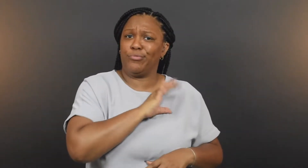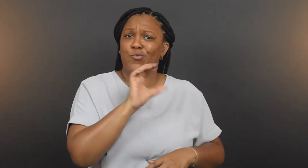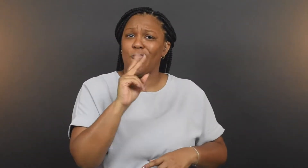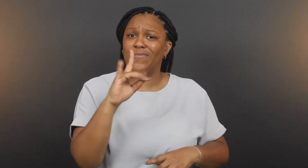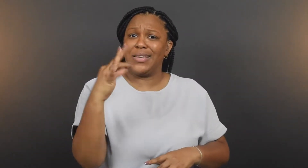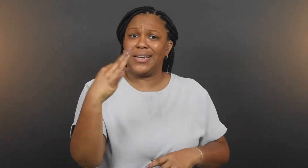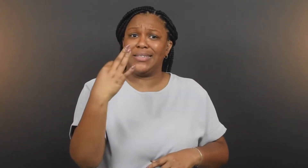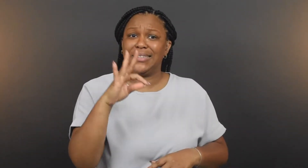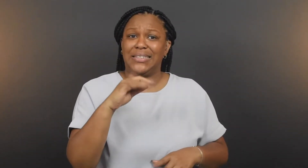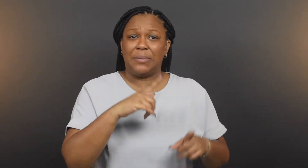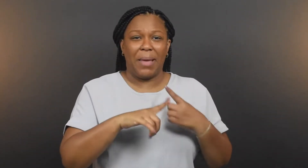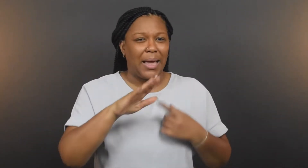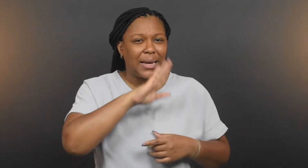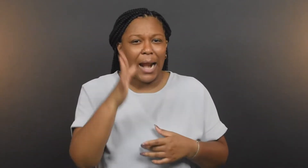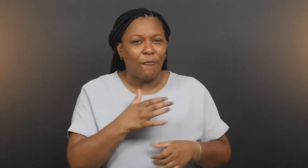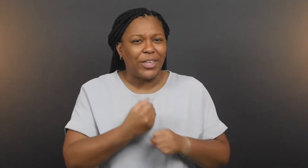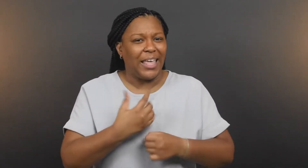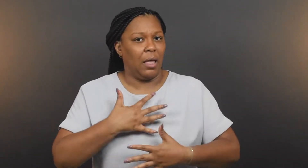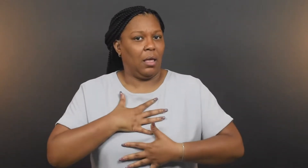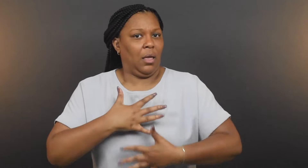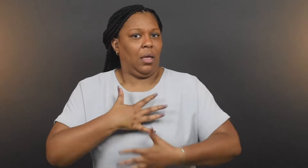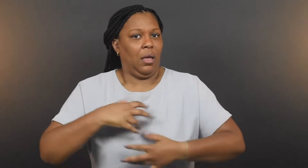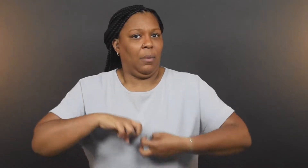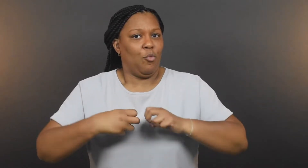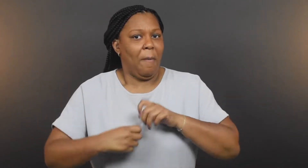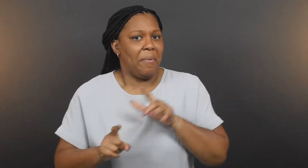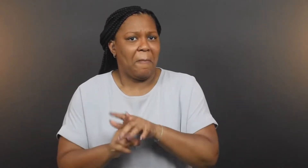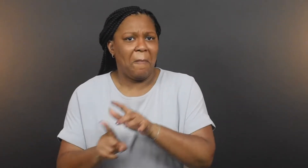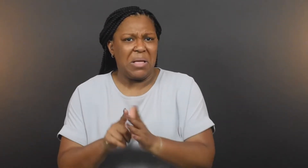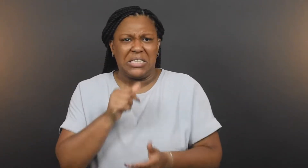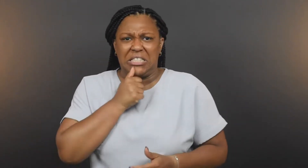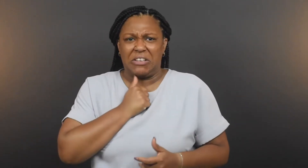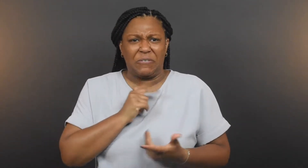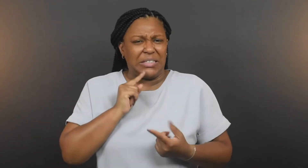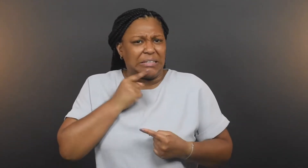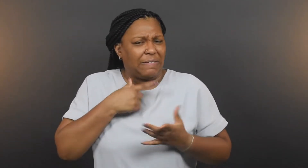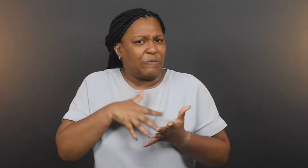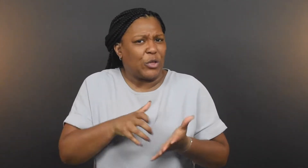Deblina, who also holds the rank of captain in the U.S. Public Health Service.